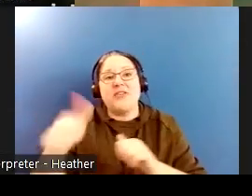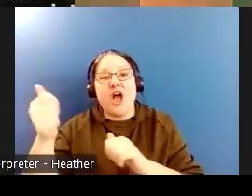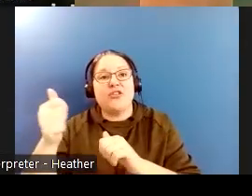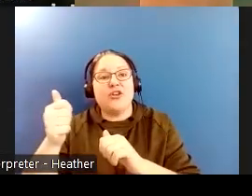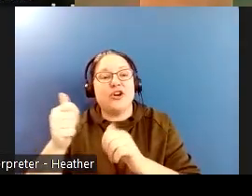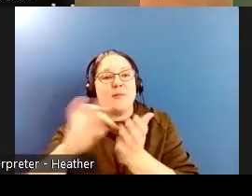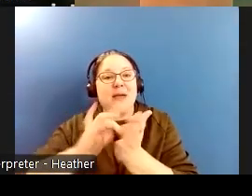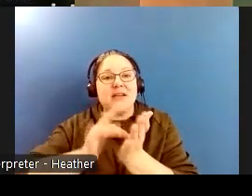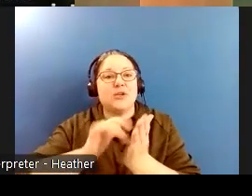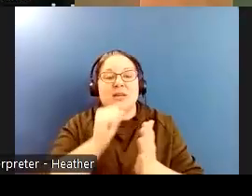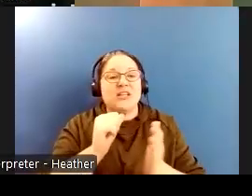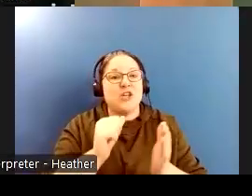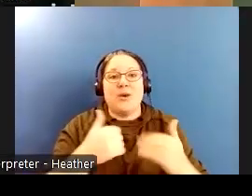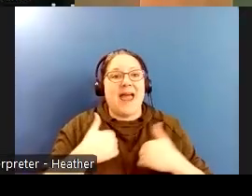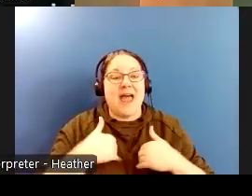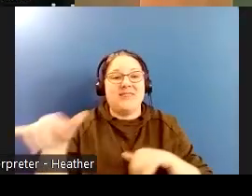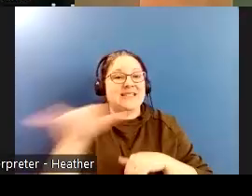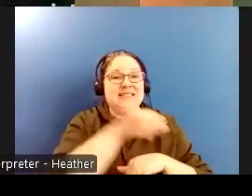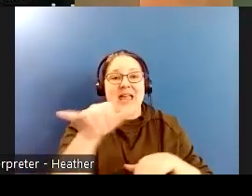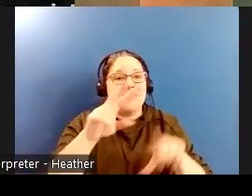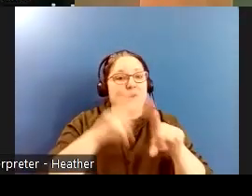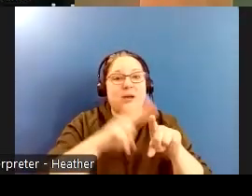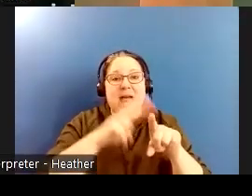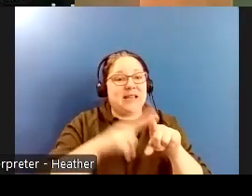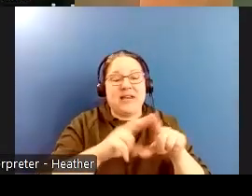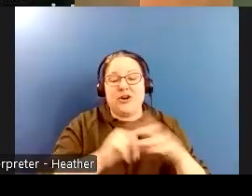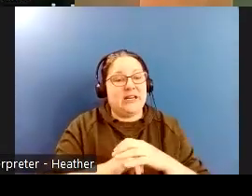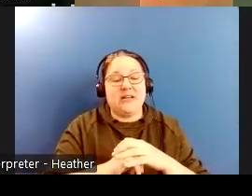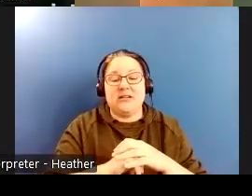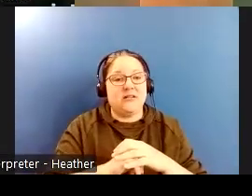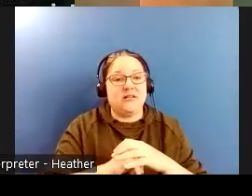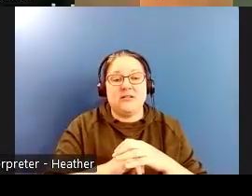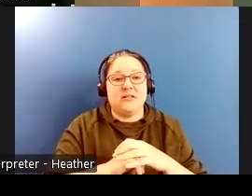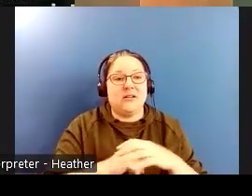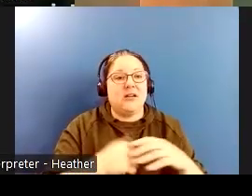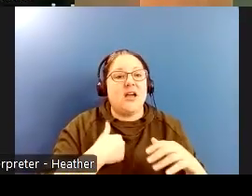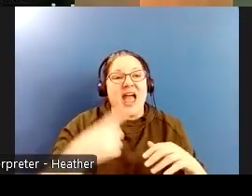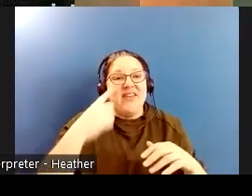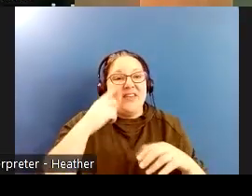anymore. And I think there's a fallacy that patients with severe mental illness,